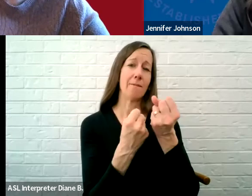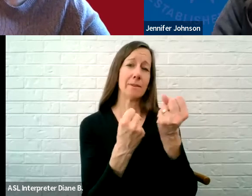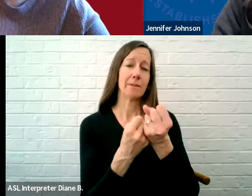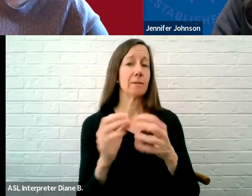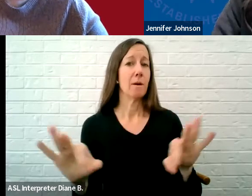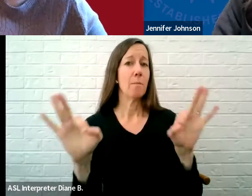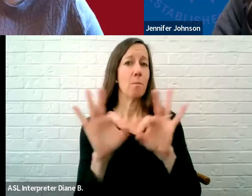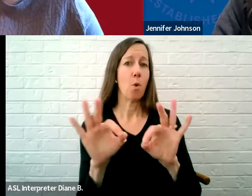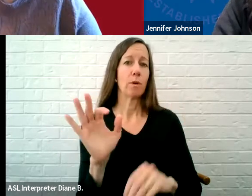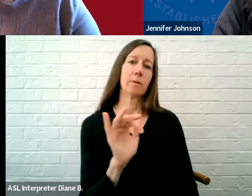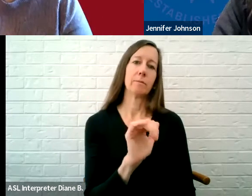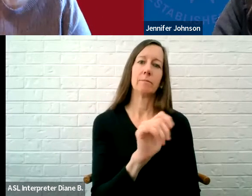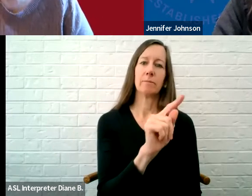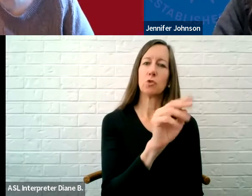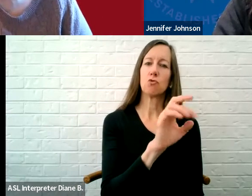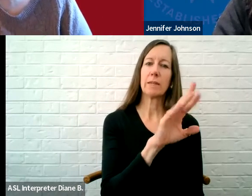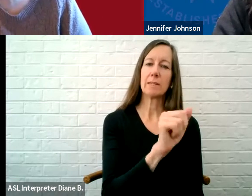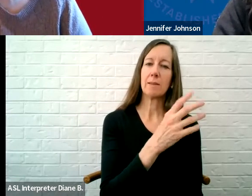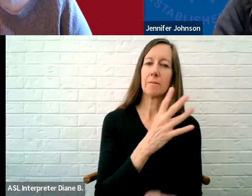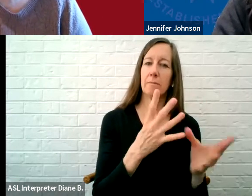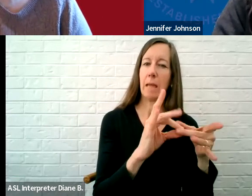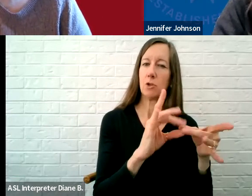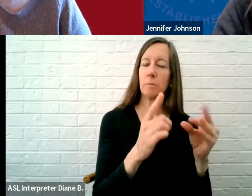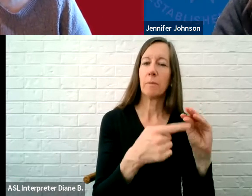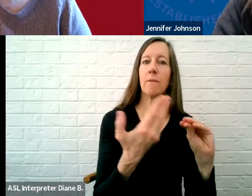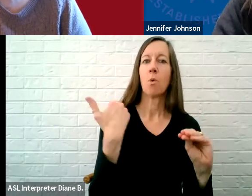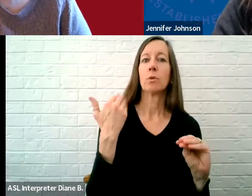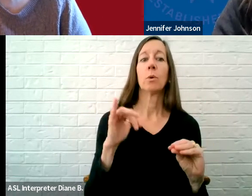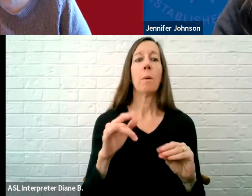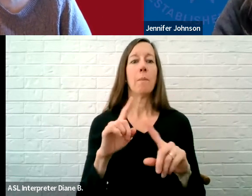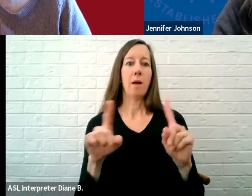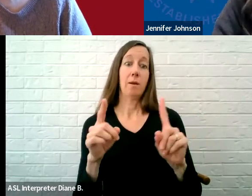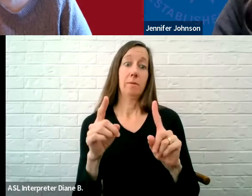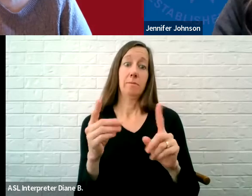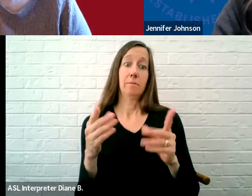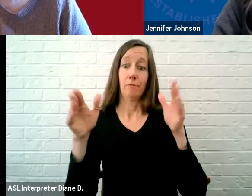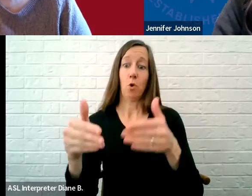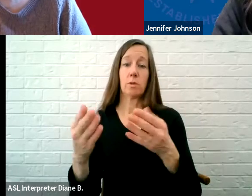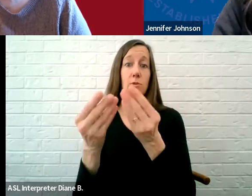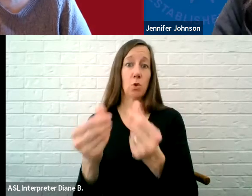but also states working on solutions is critical critical to creating more housing solutions or